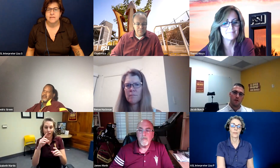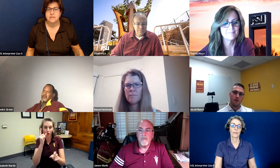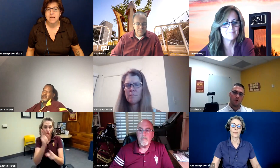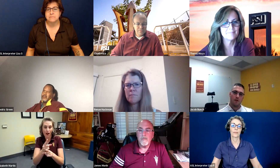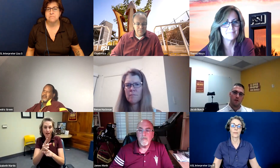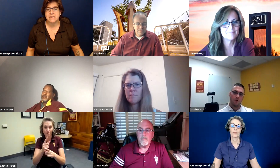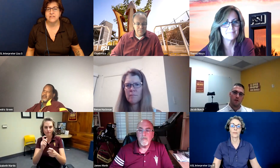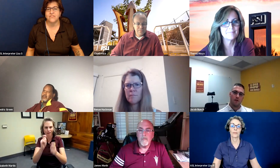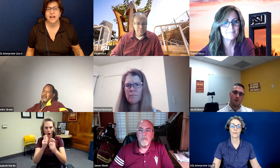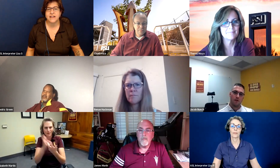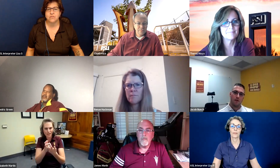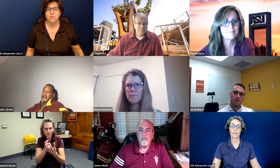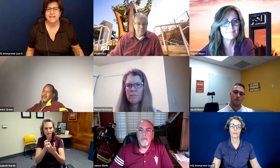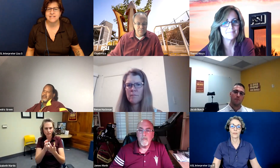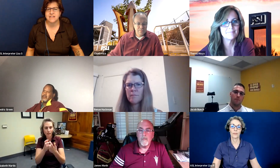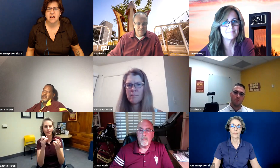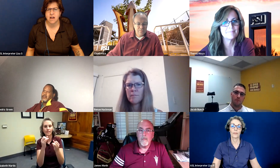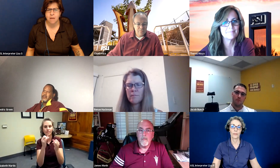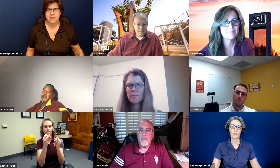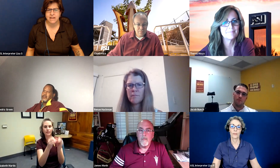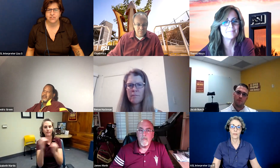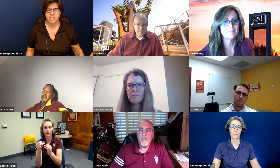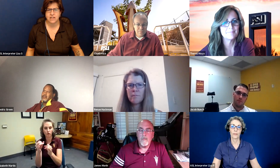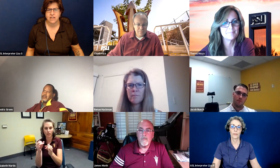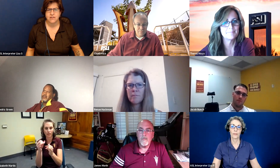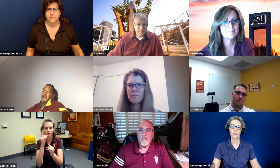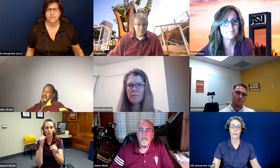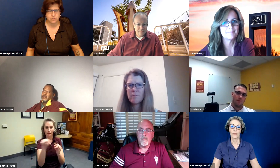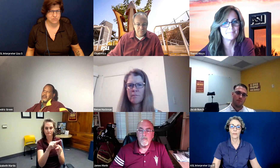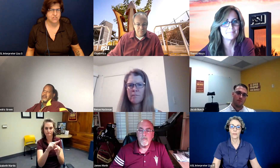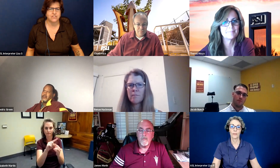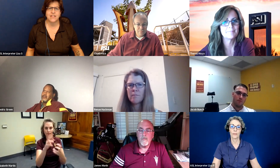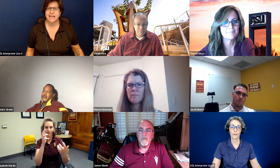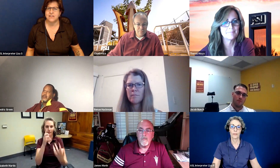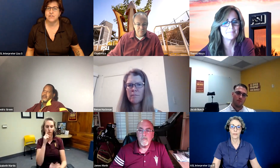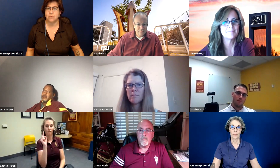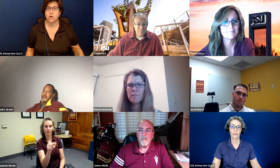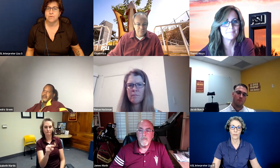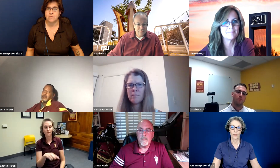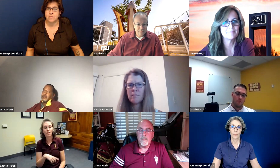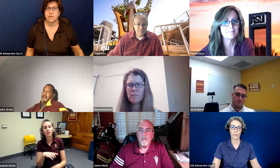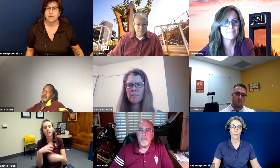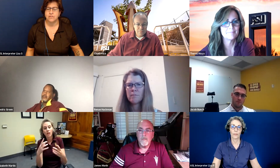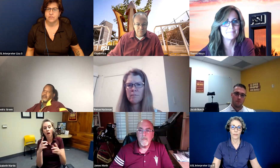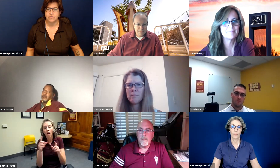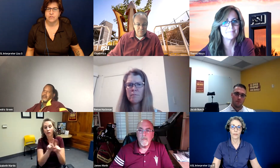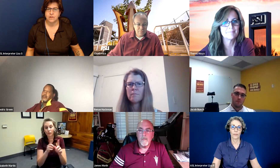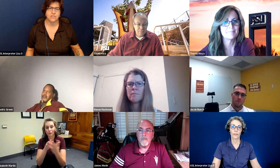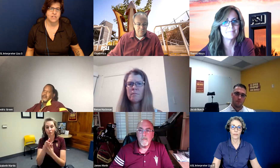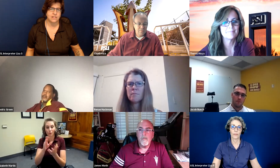Sometimes it means finding the right accommodation specific to that individual cause...